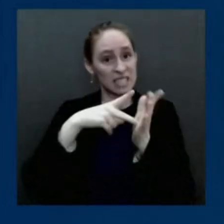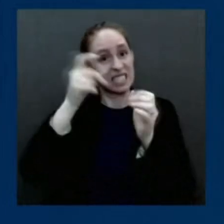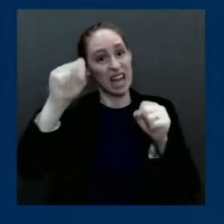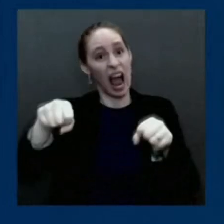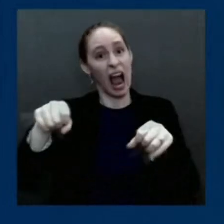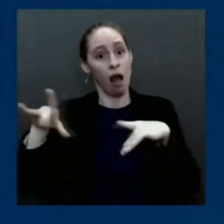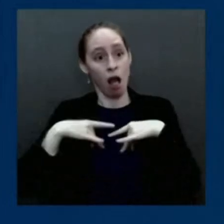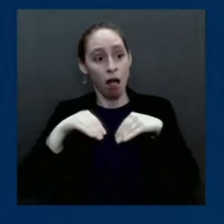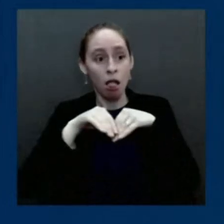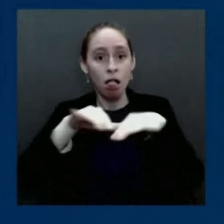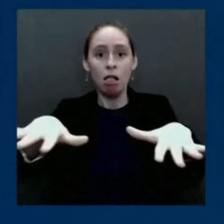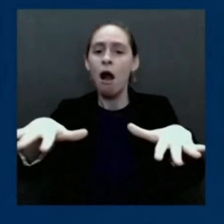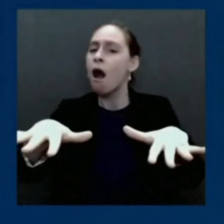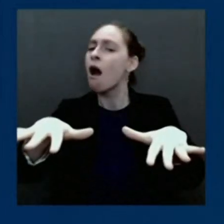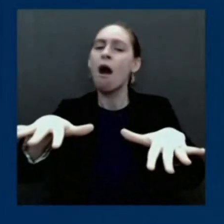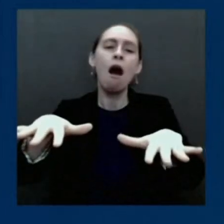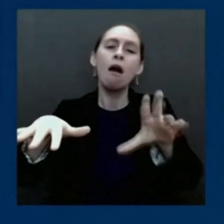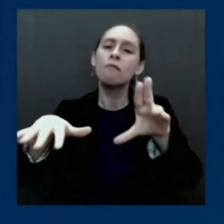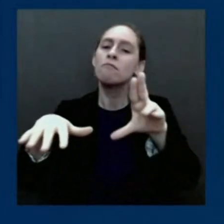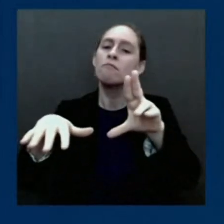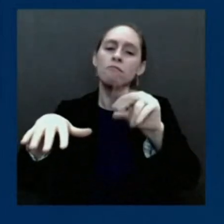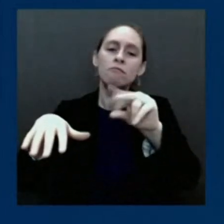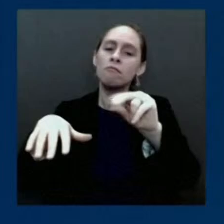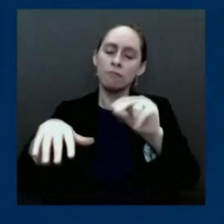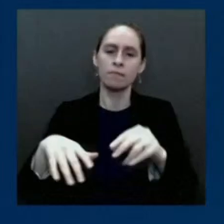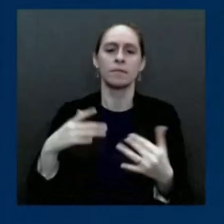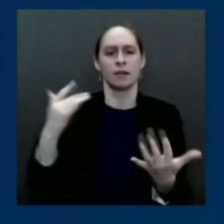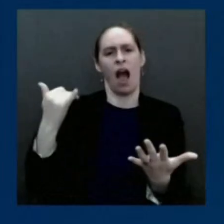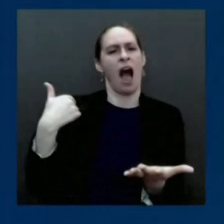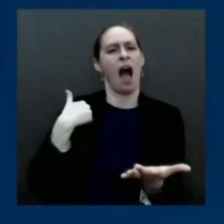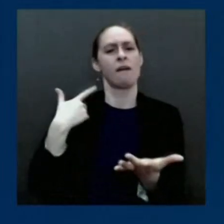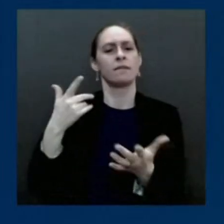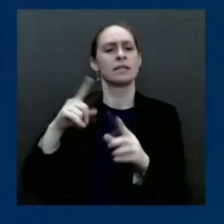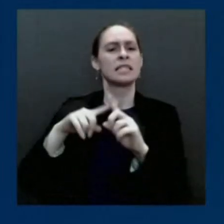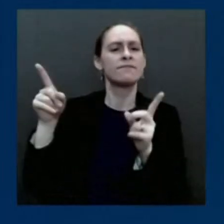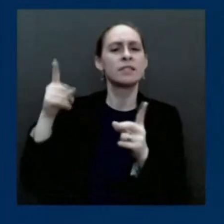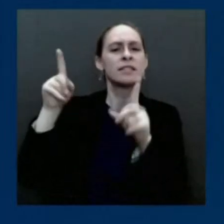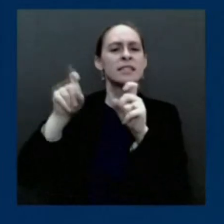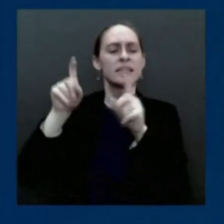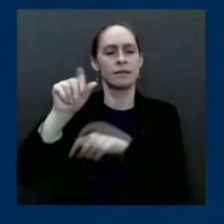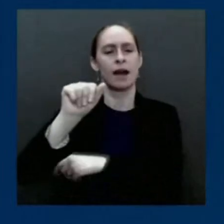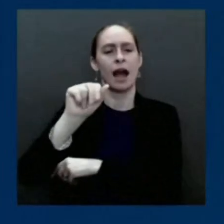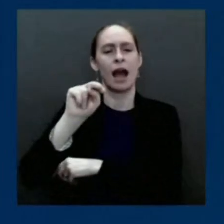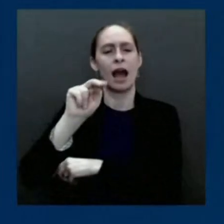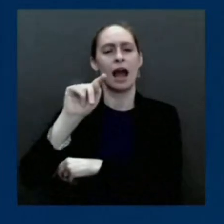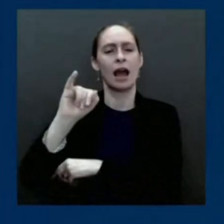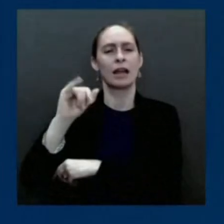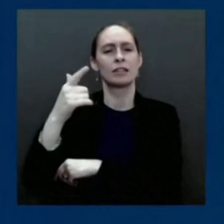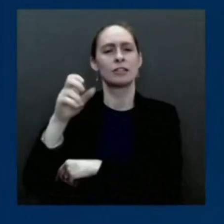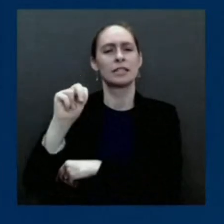INFECTIOUS. WE ALSO DON'T KNOW THE ANT JEN TEST A GOOD INDICATION AT THIS STAGE OF INFECTION.